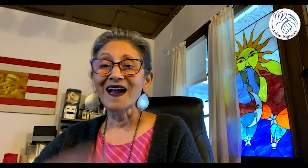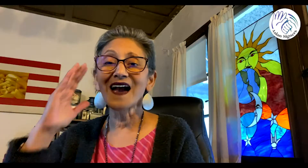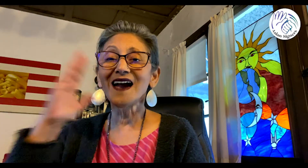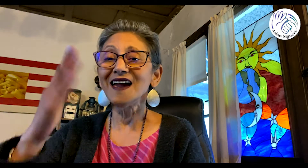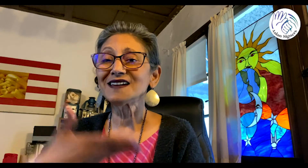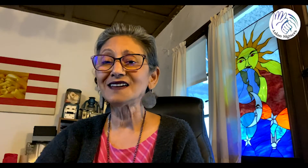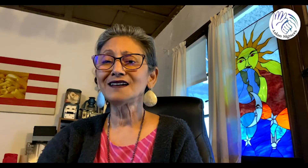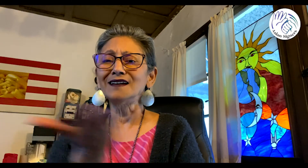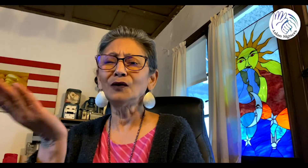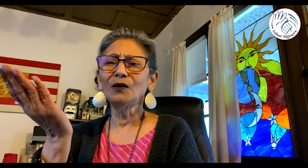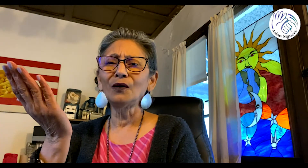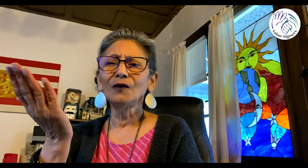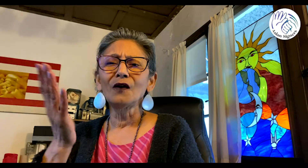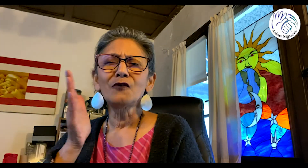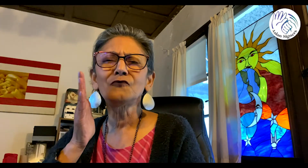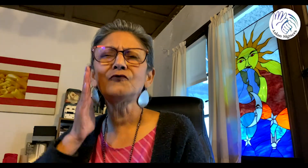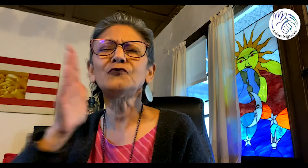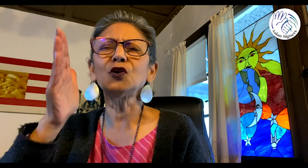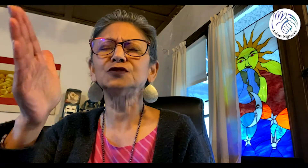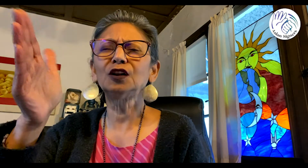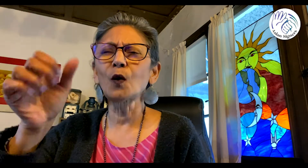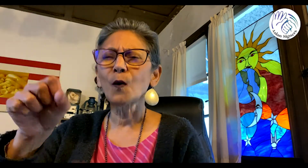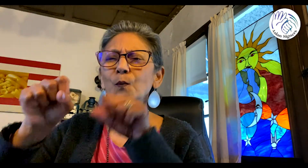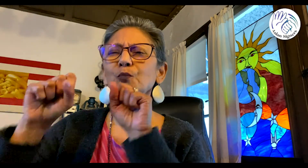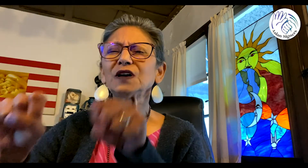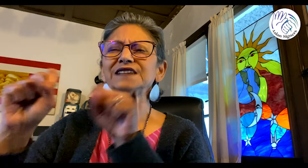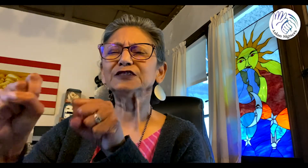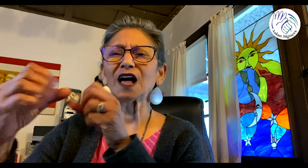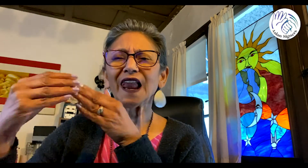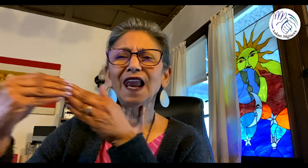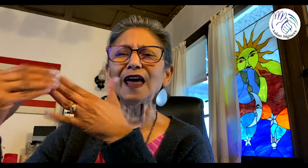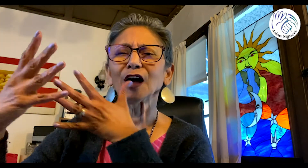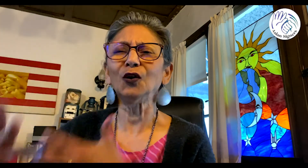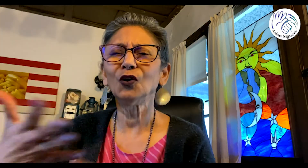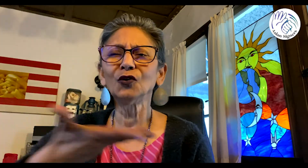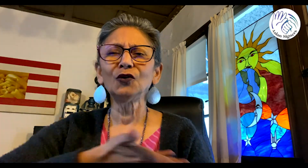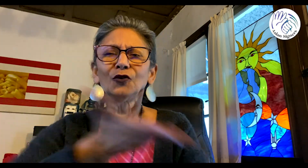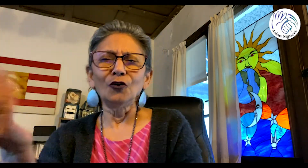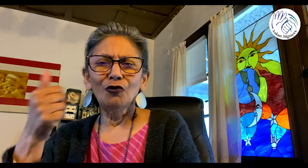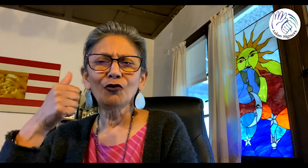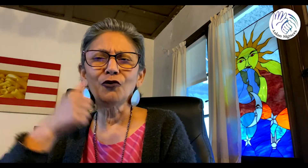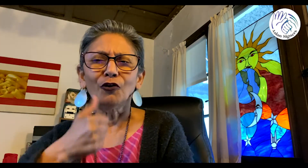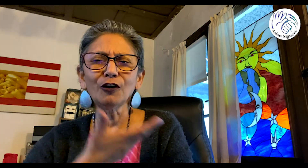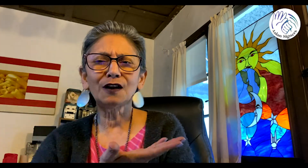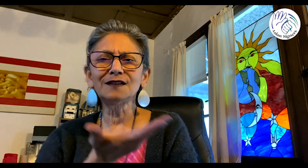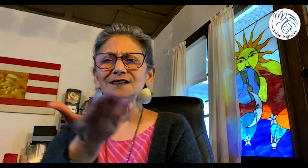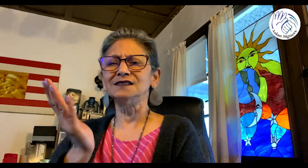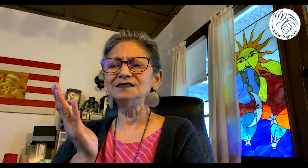Hello to all of the future potential girl leaders!